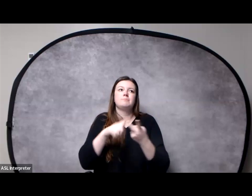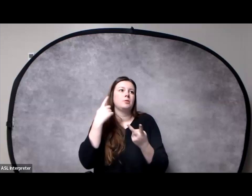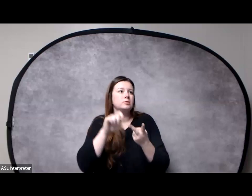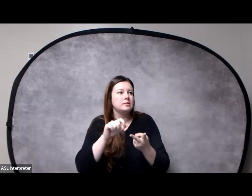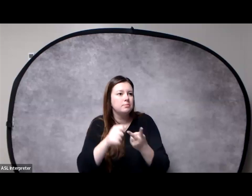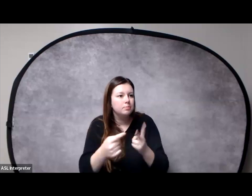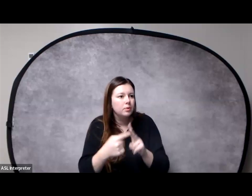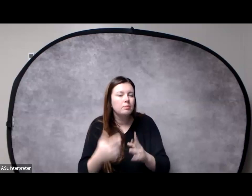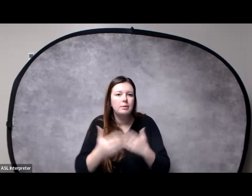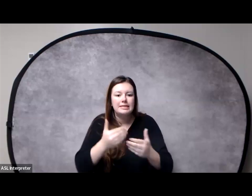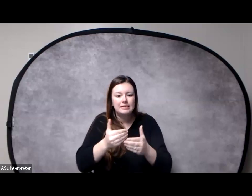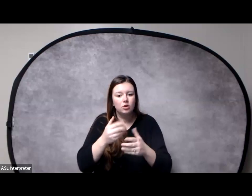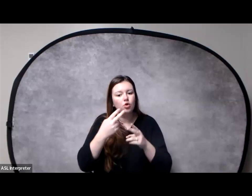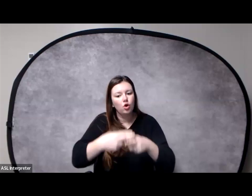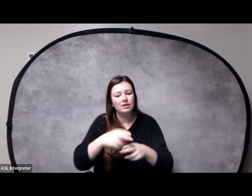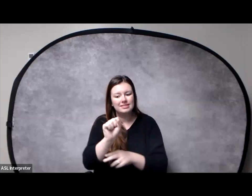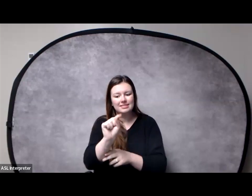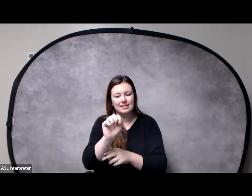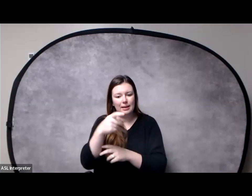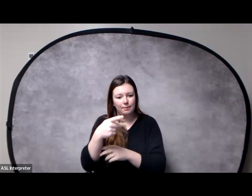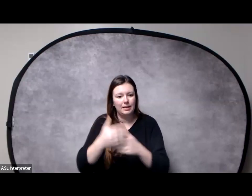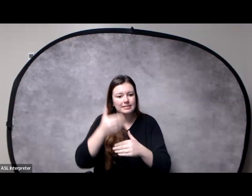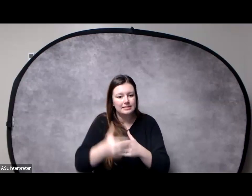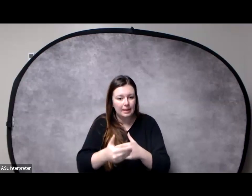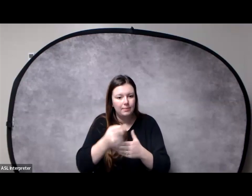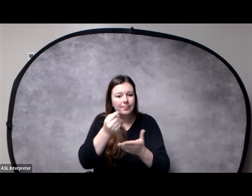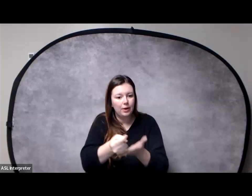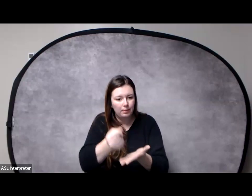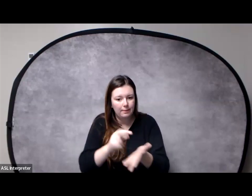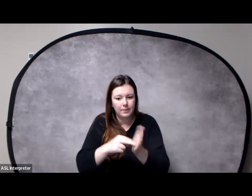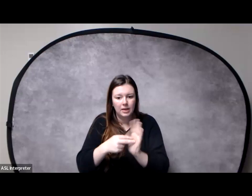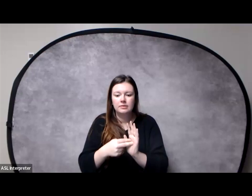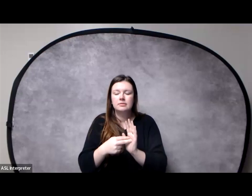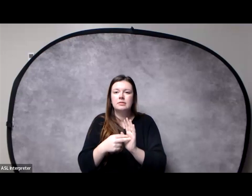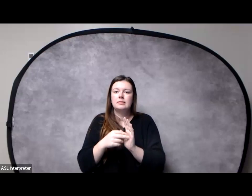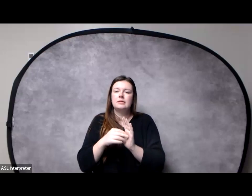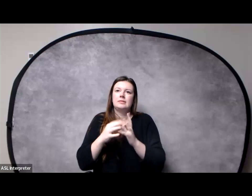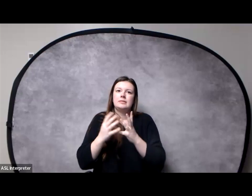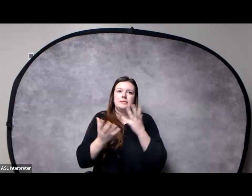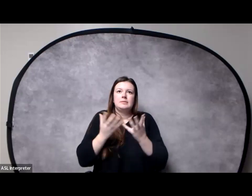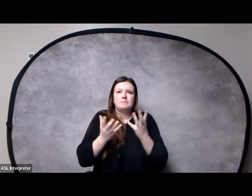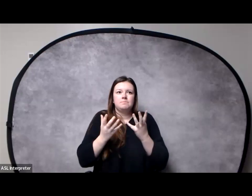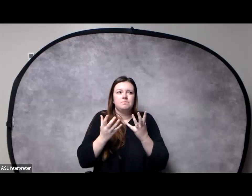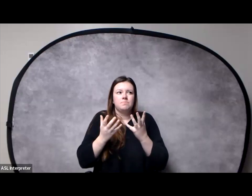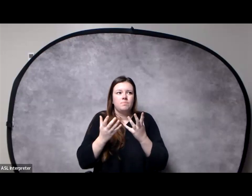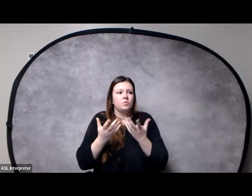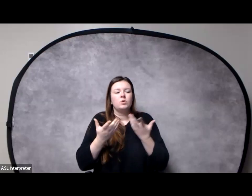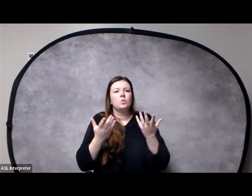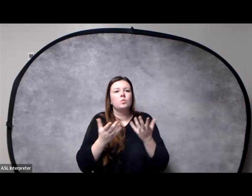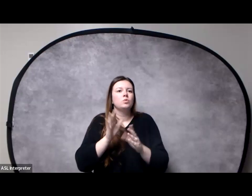you have to have your current treatment -- well, whatever your prescription, for example, that